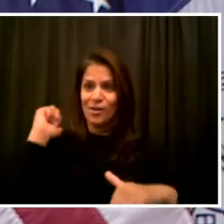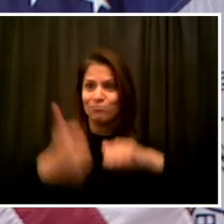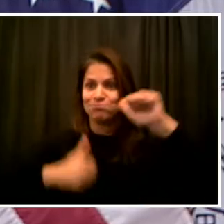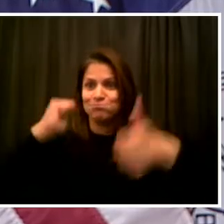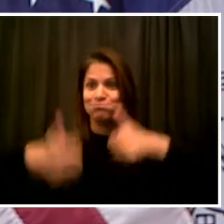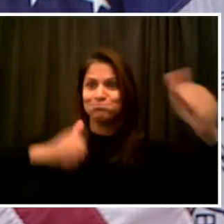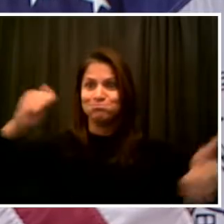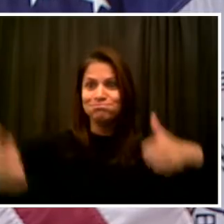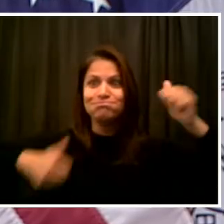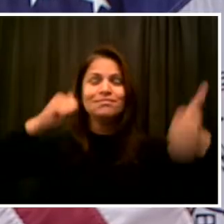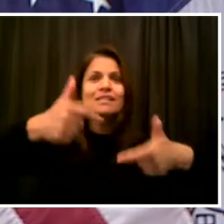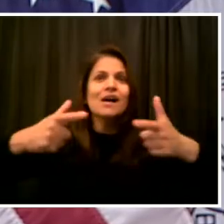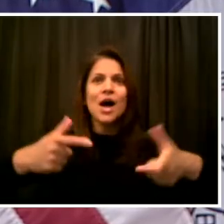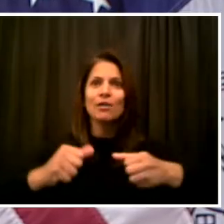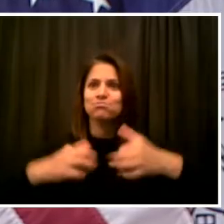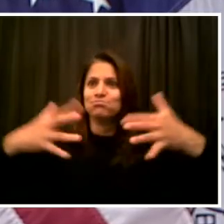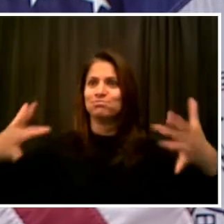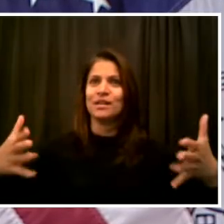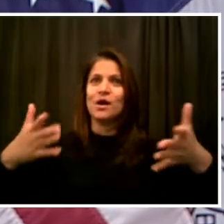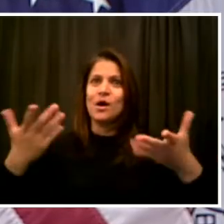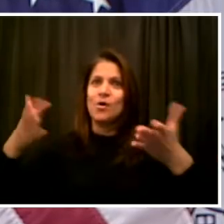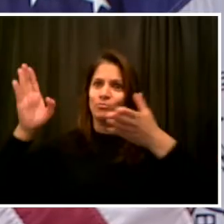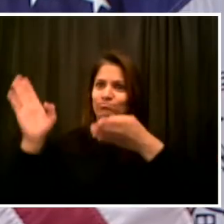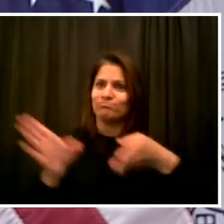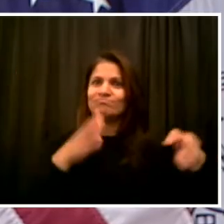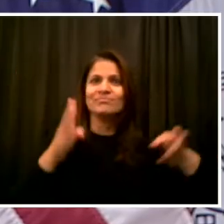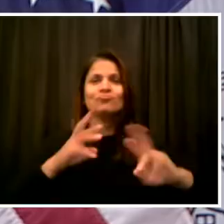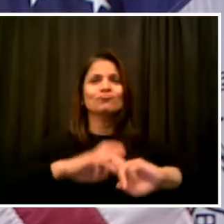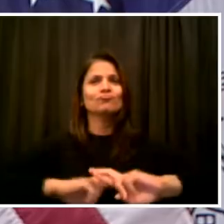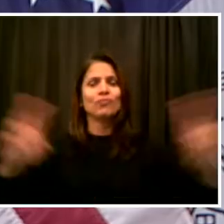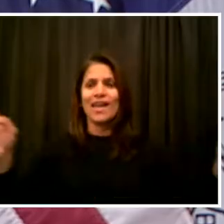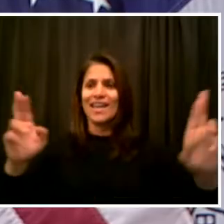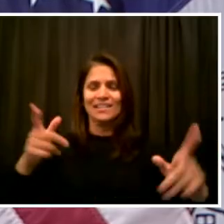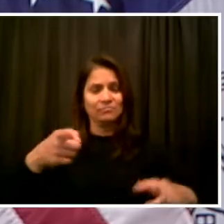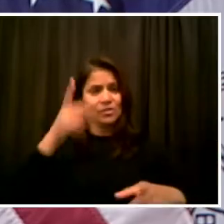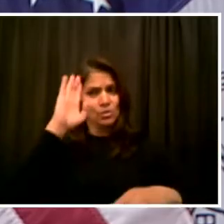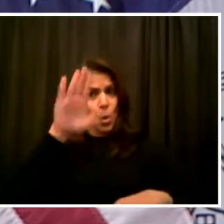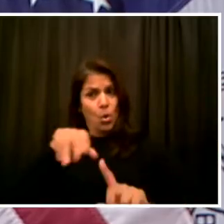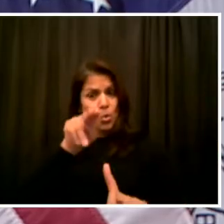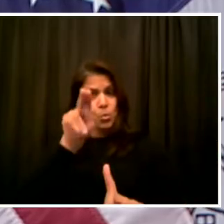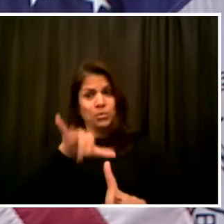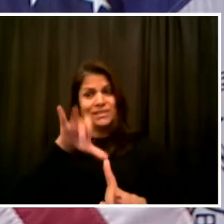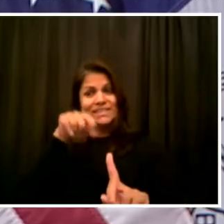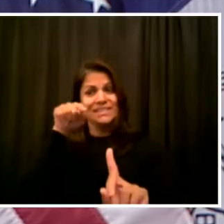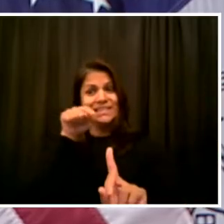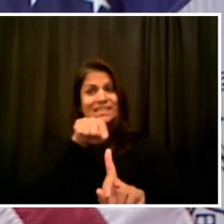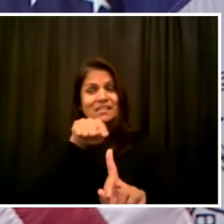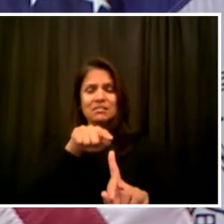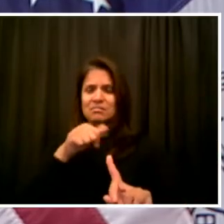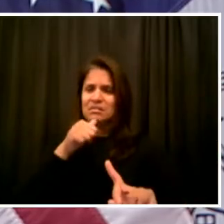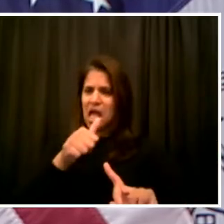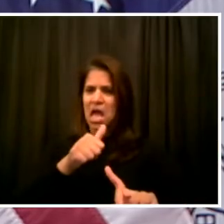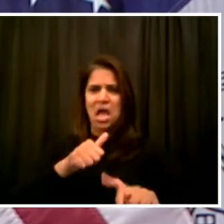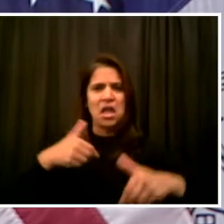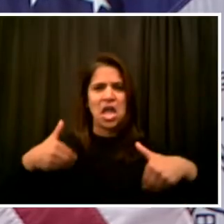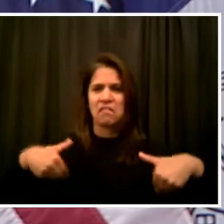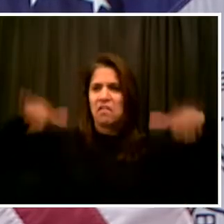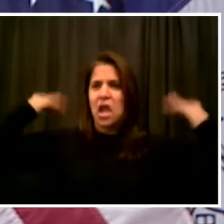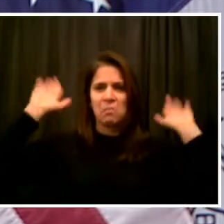ARE TRYING TO WORK THIS. THAT SPEAKS VOLUMES. PEOPLE ARE NOT